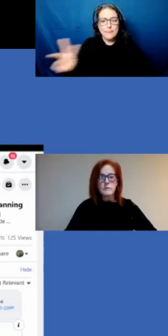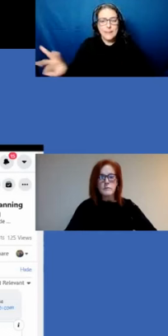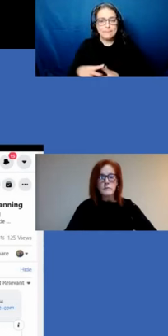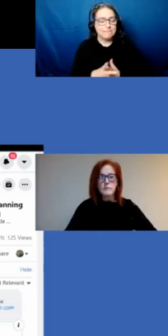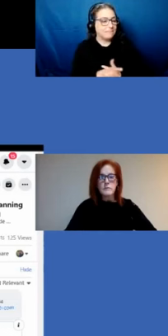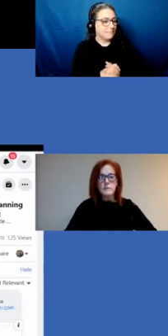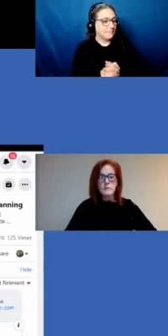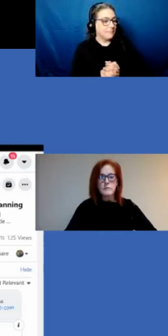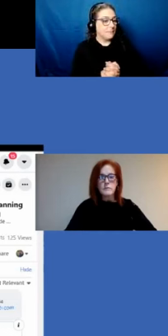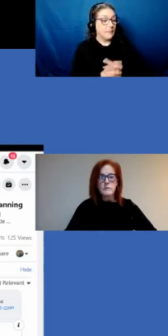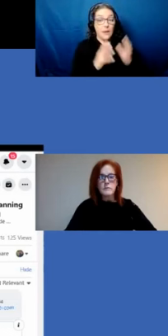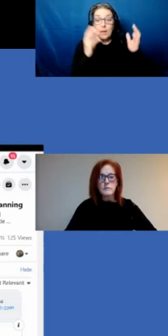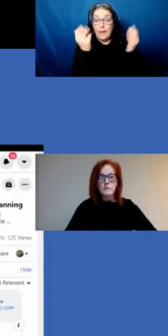Where you can report z code violations and a code inspector will go out and check on it. You're not going to necessarily be reporting that it should be demolished, but you can report the code vie ulations there.